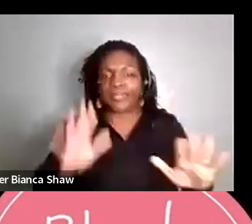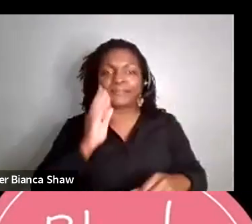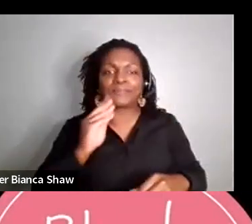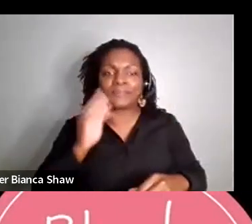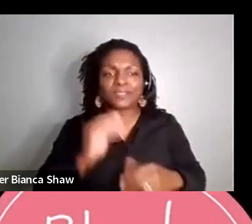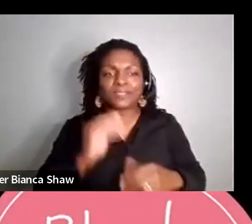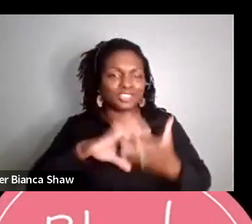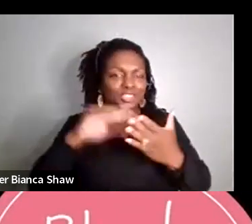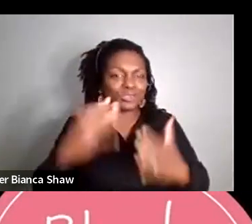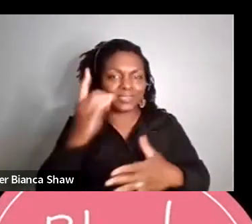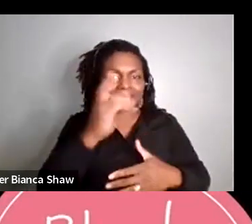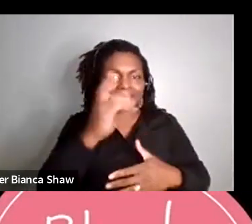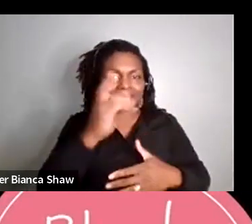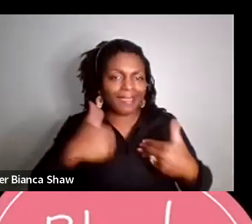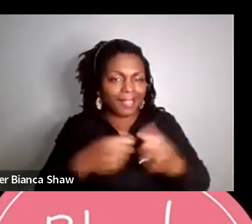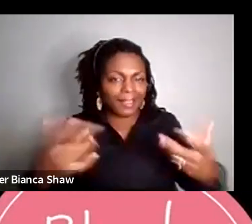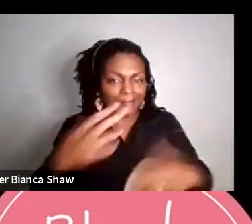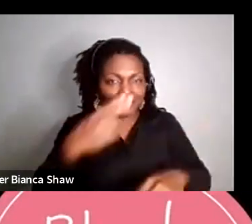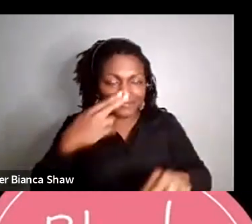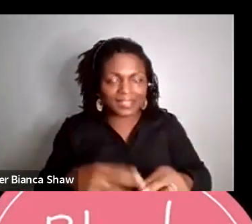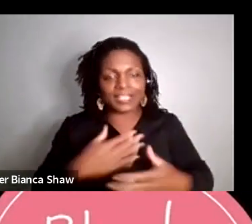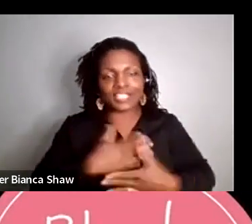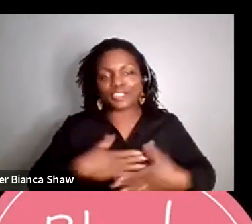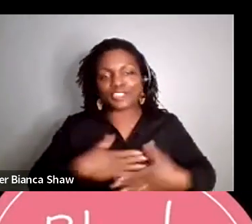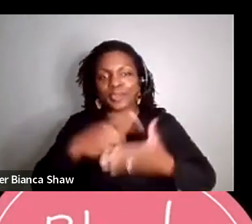They enjoyed what they were cooking. they got this new.